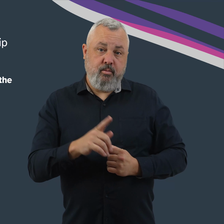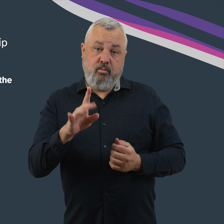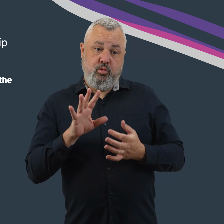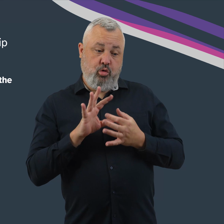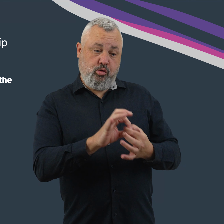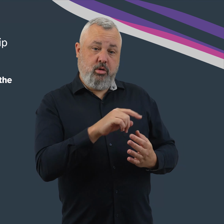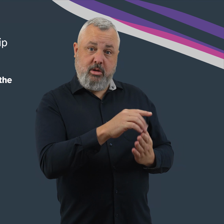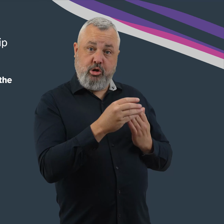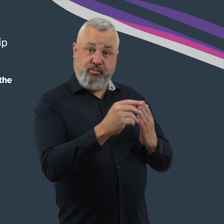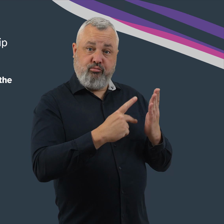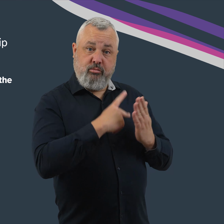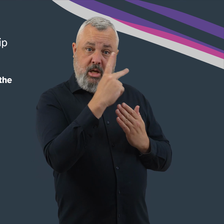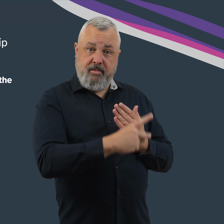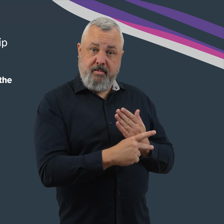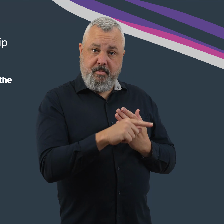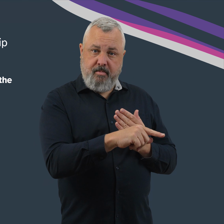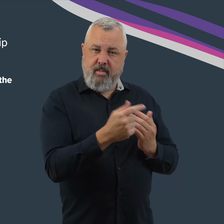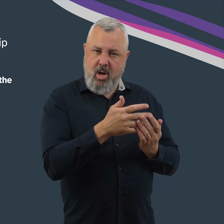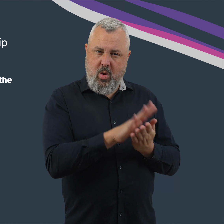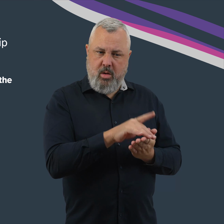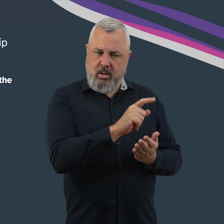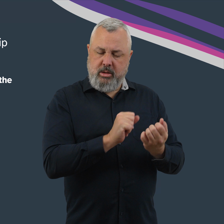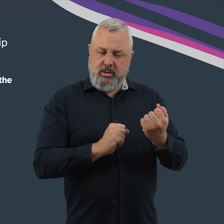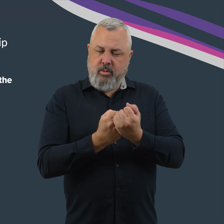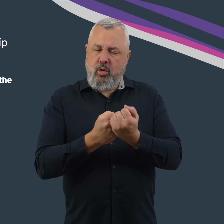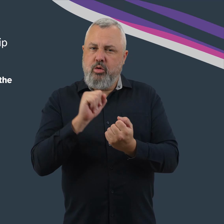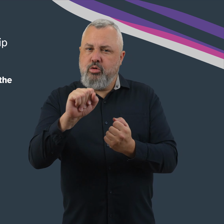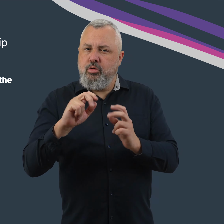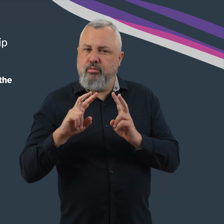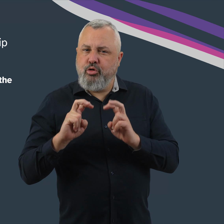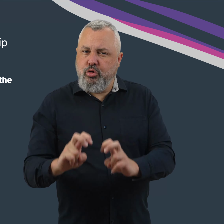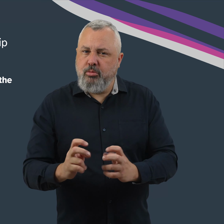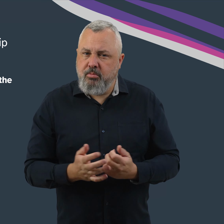How would participation in the Leadership Program support your research?